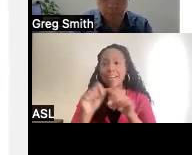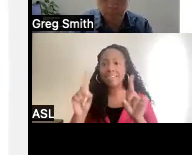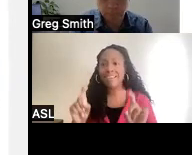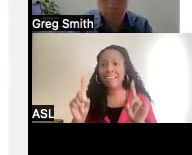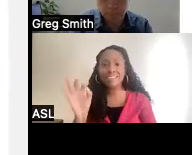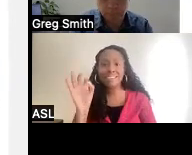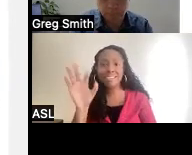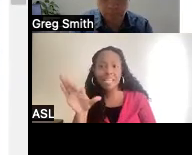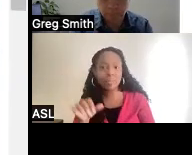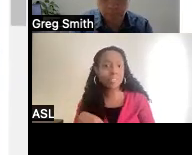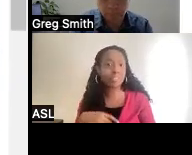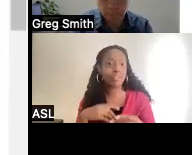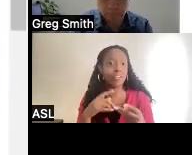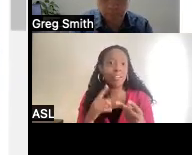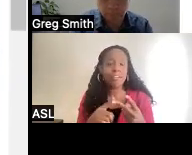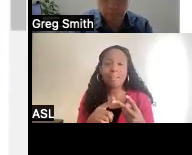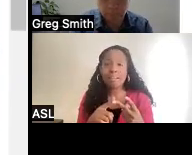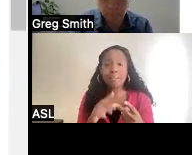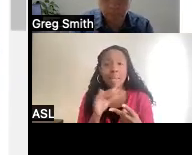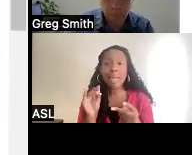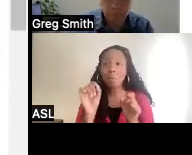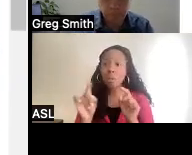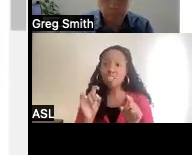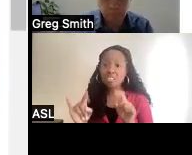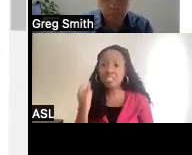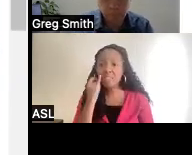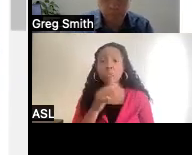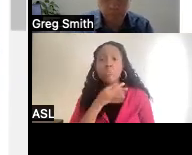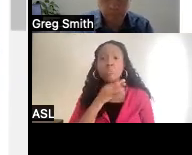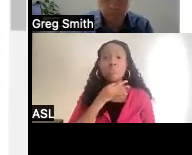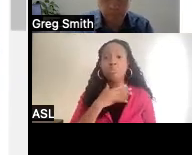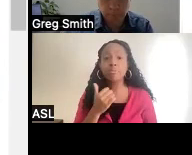tricks and questions to ask yourself to forge your own financial literacy